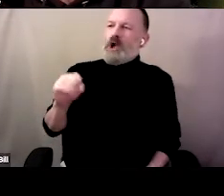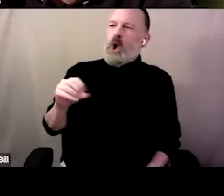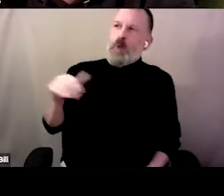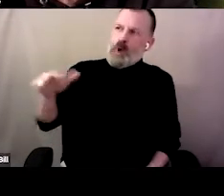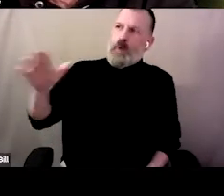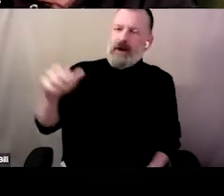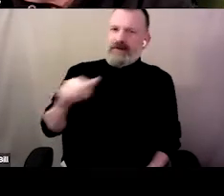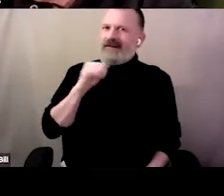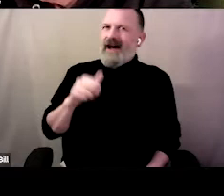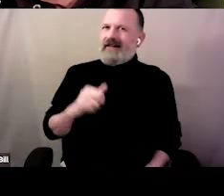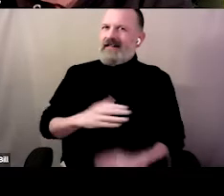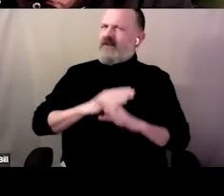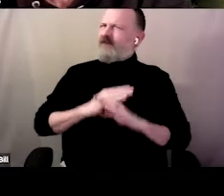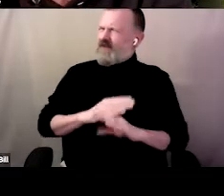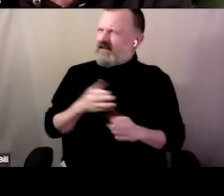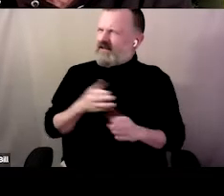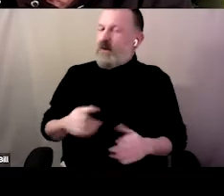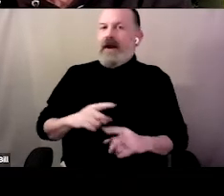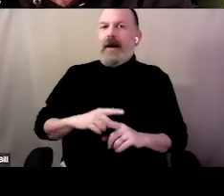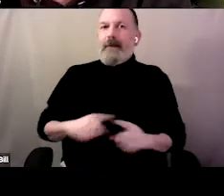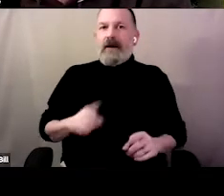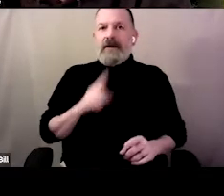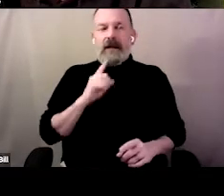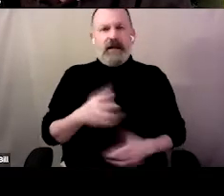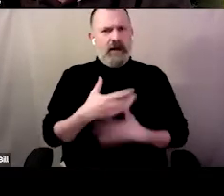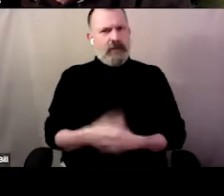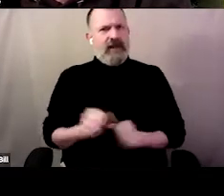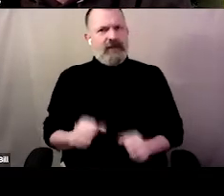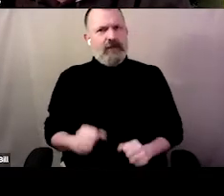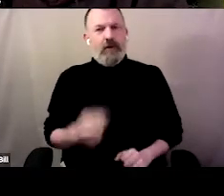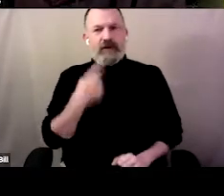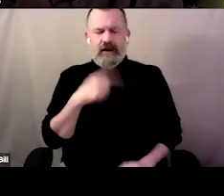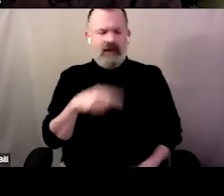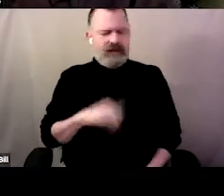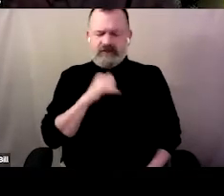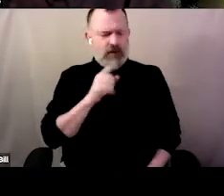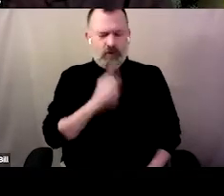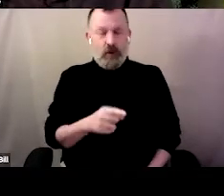defensive way but in a credible way to go. This is simply untrue. And no, I can stand behind that.